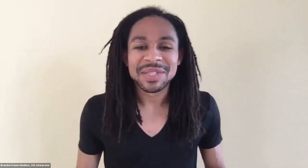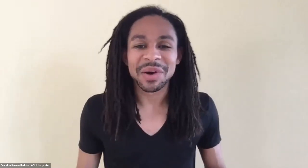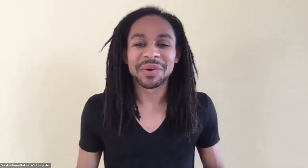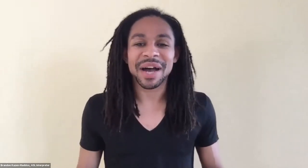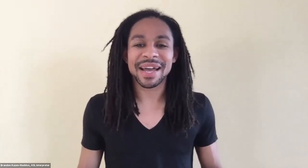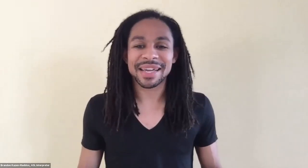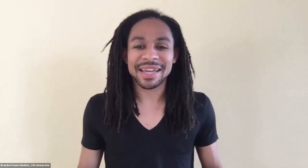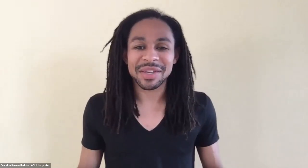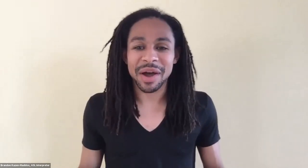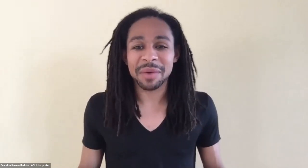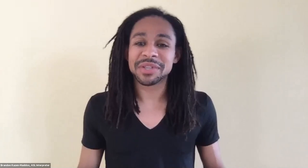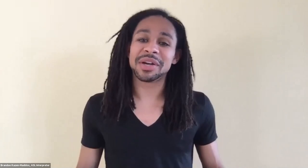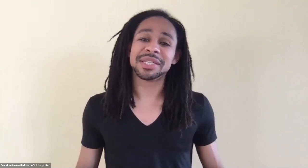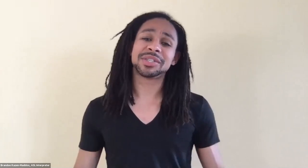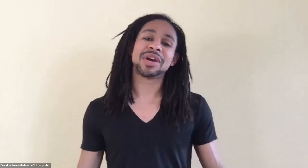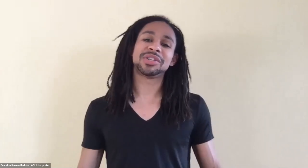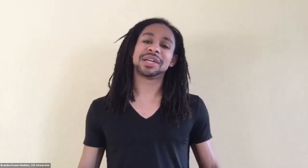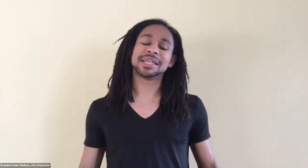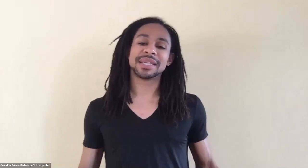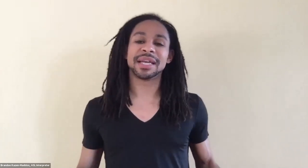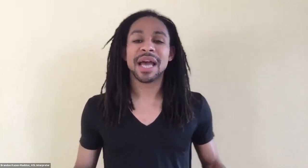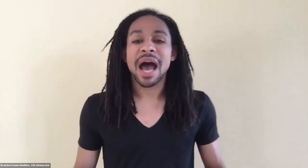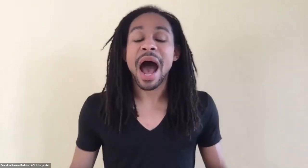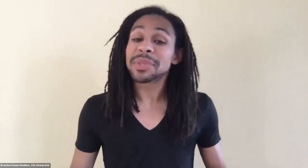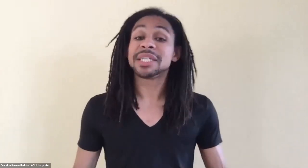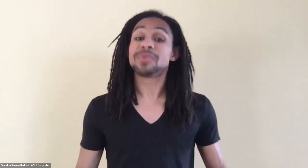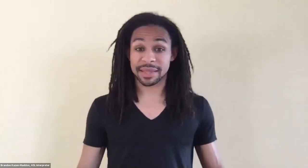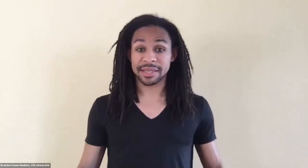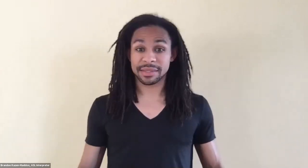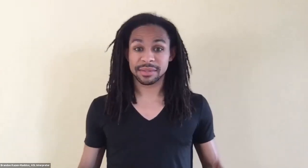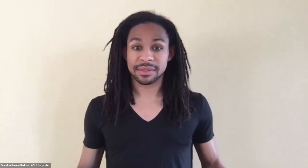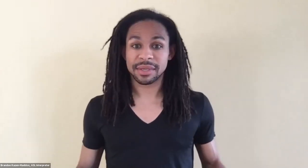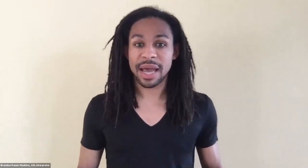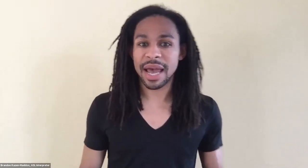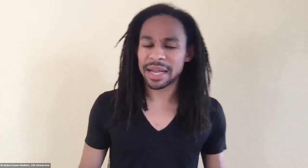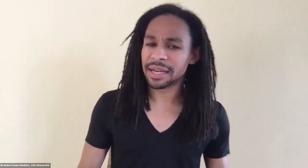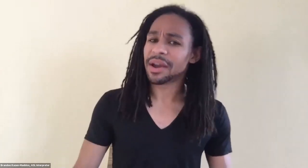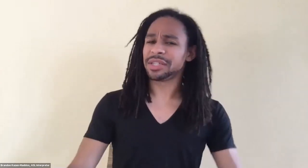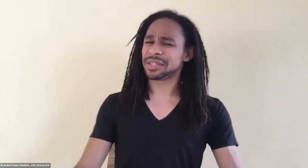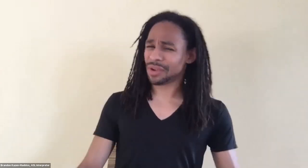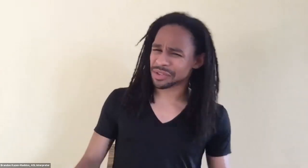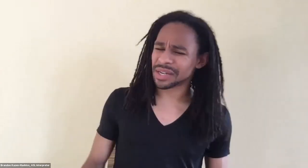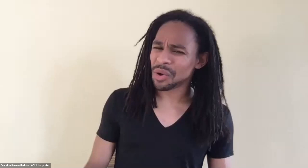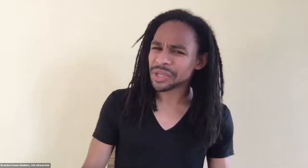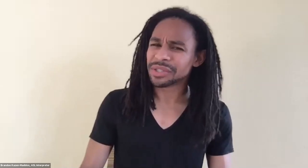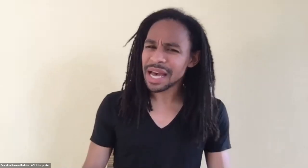So I went to the artistic director, and I said, "I would like to direct this." And the artistic director said, "Oh, you're Deaf.